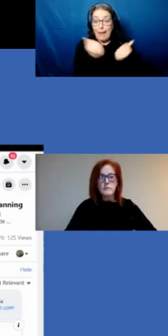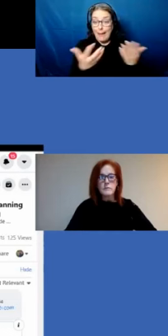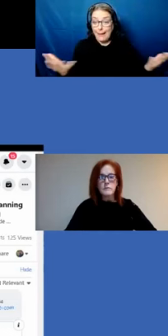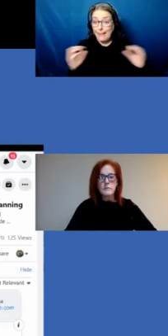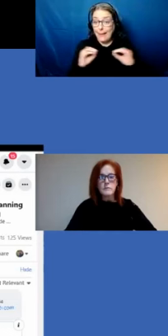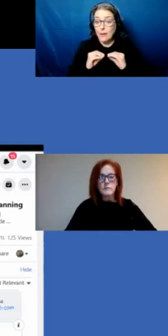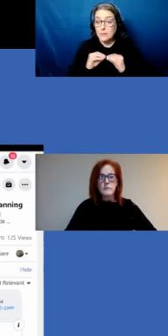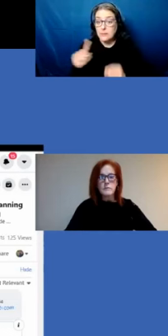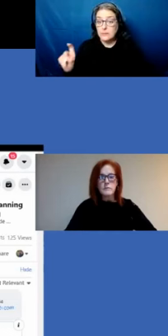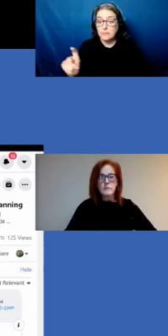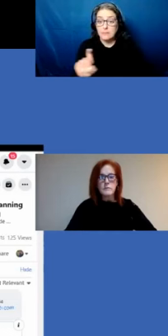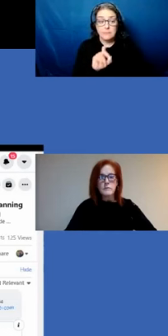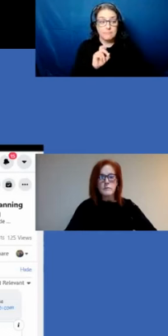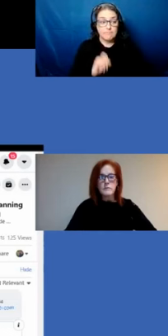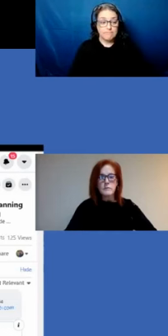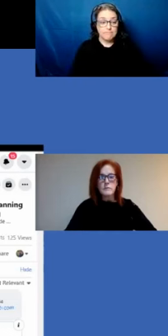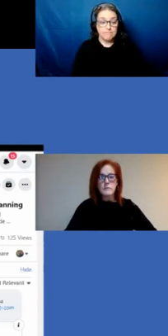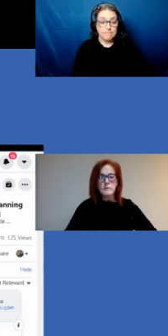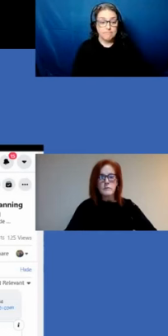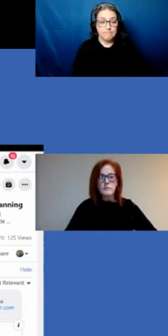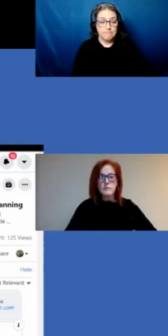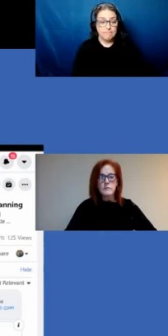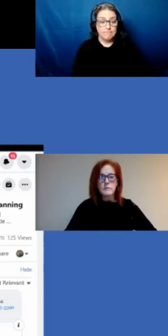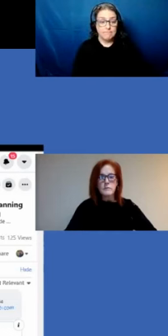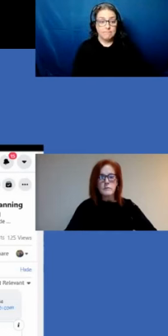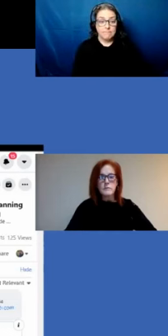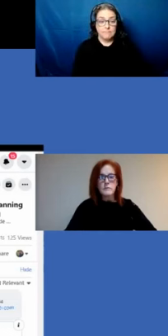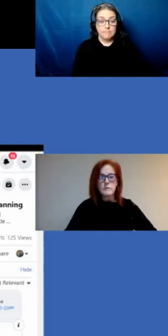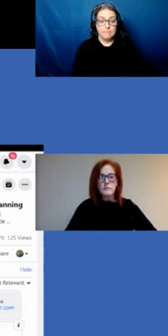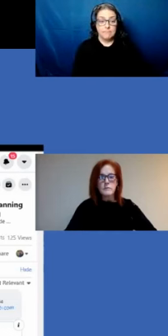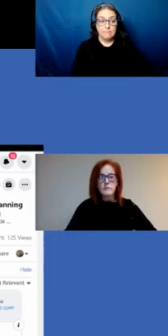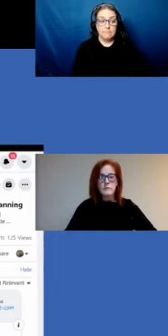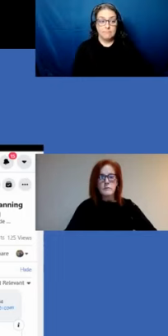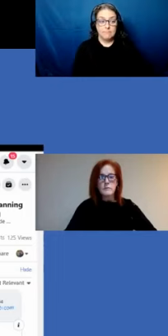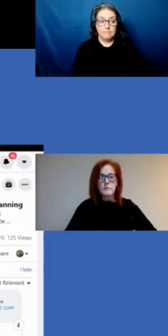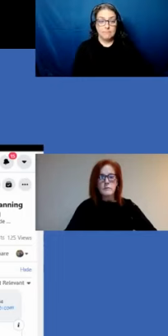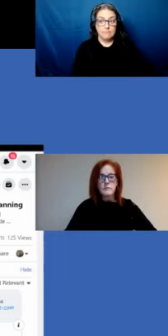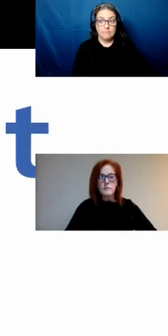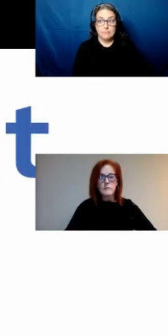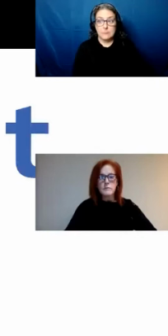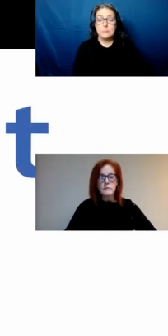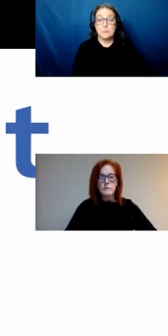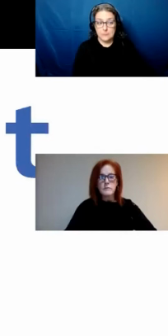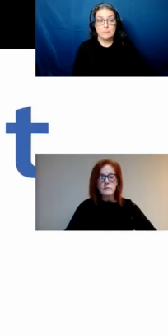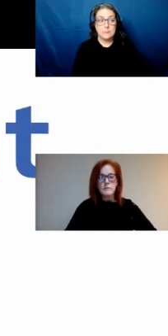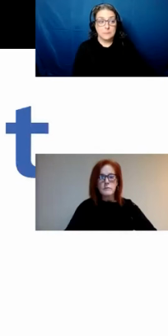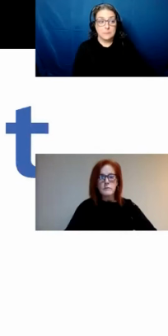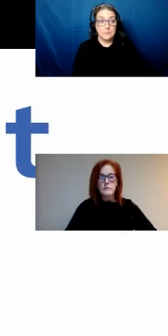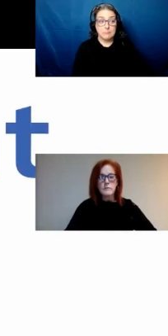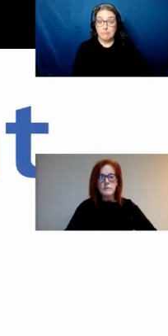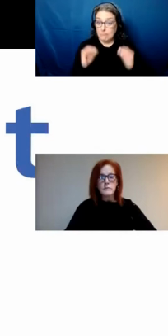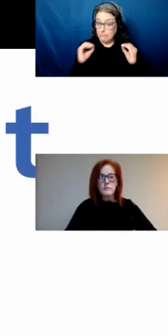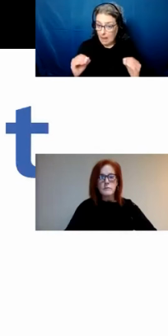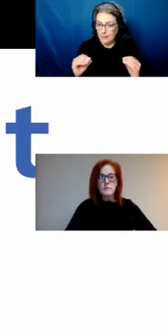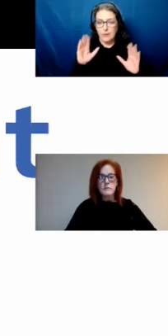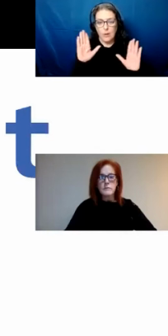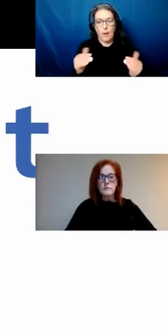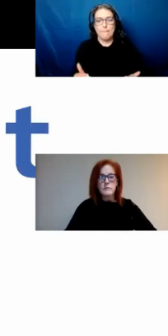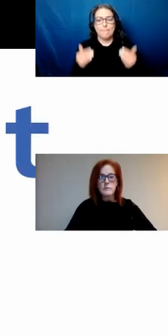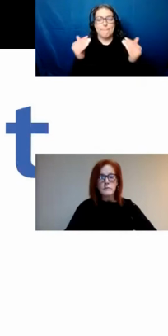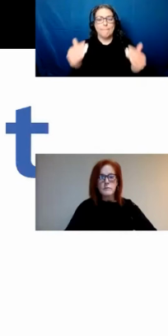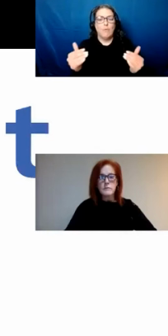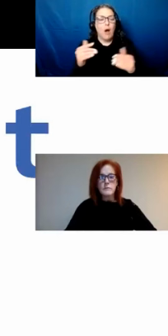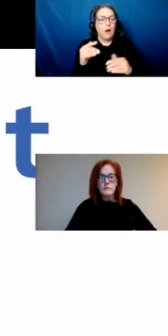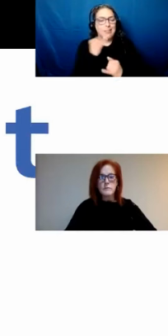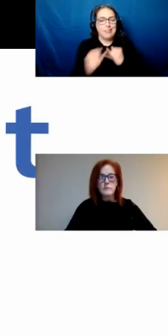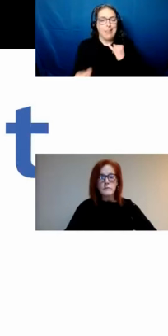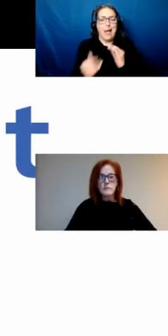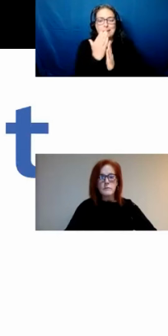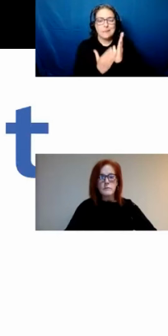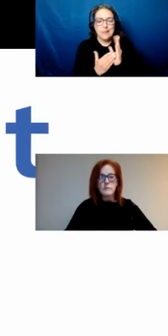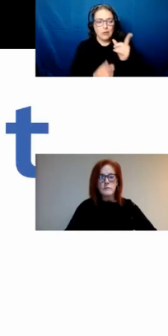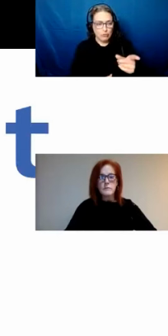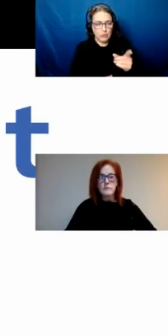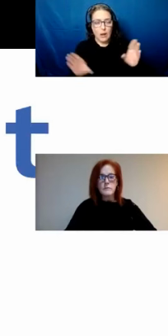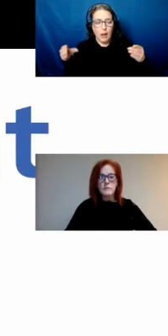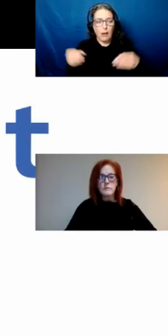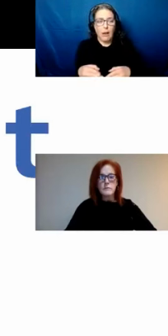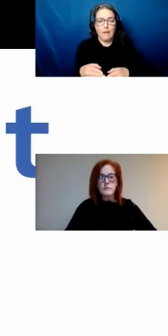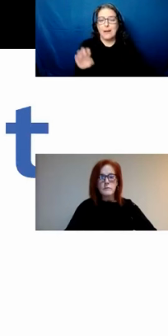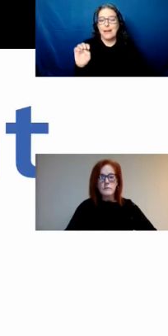violations there.